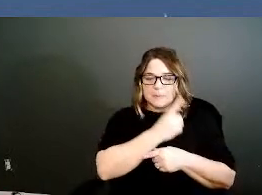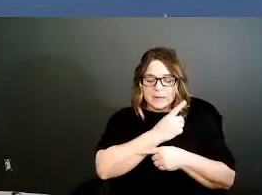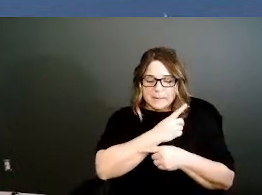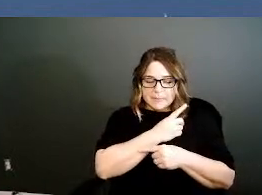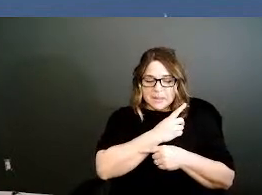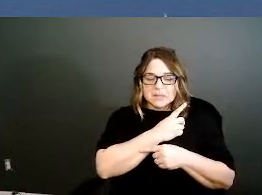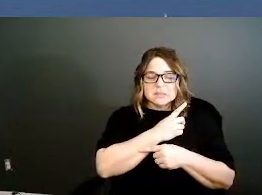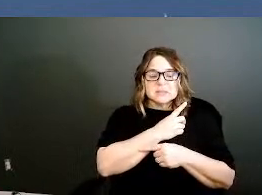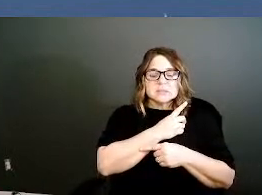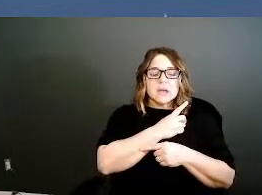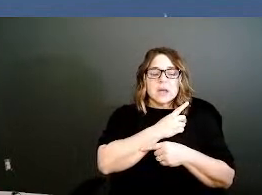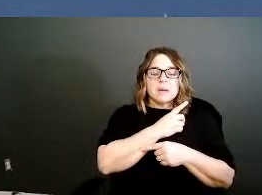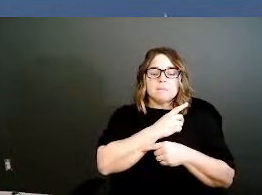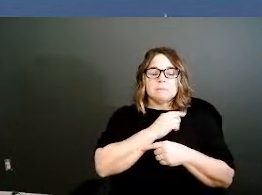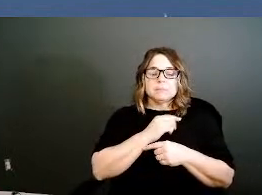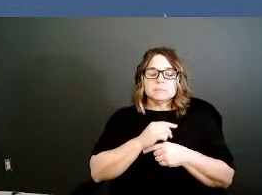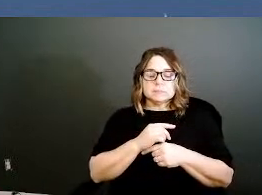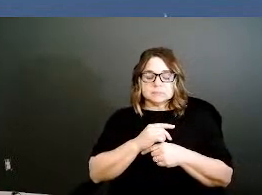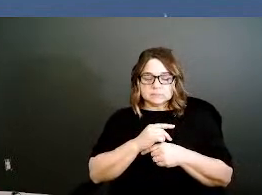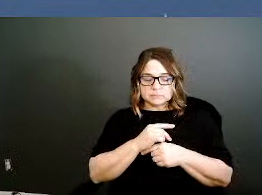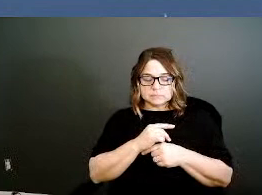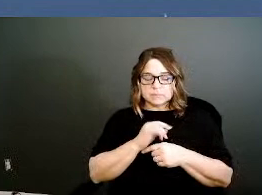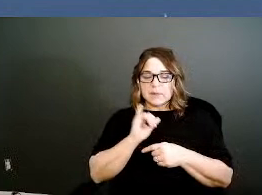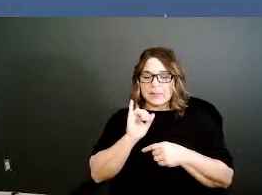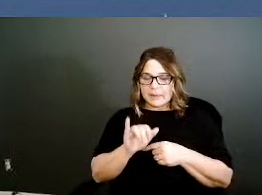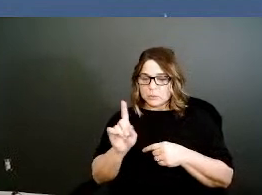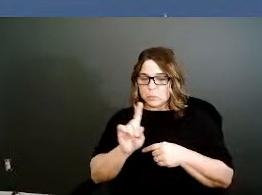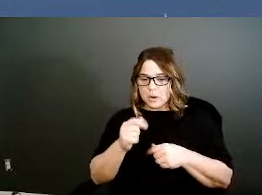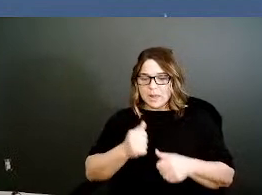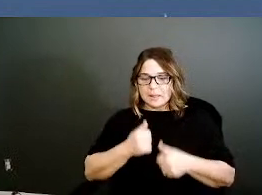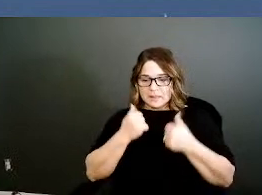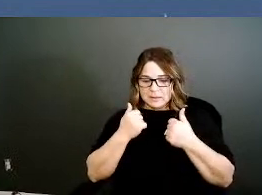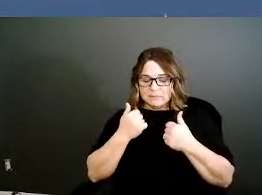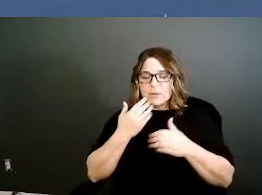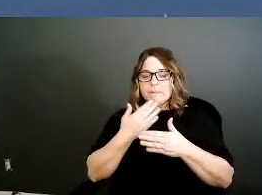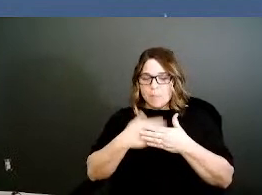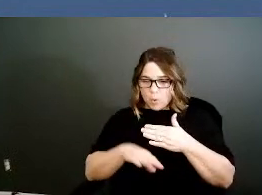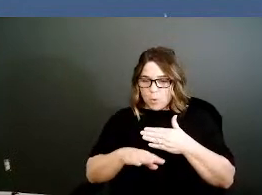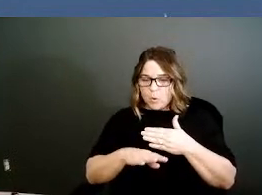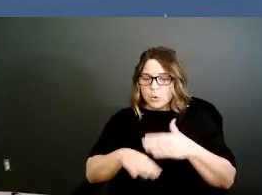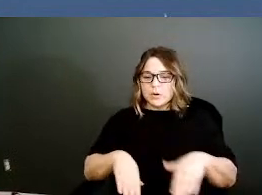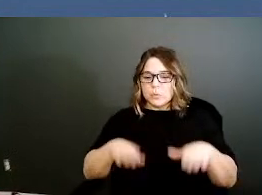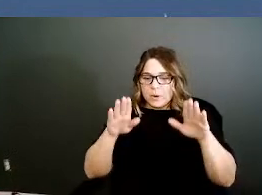I DIDN'T VOTE FOR MAYOR FREY THIS PAST TERM, AND I AM